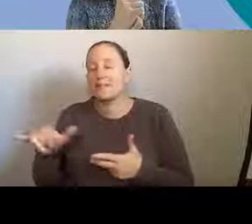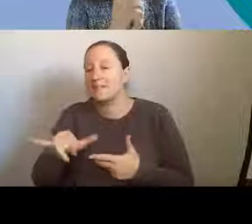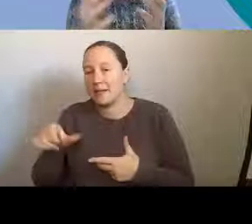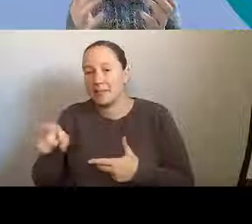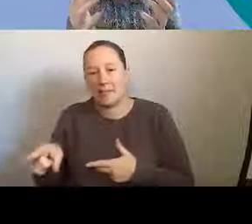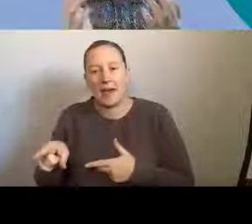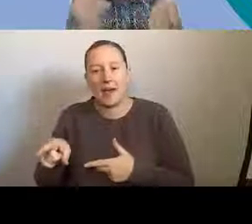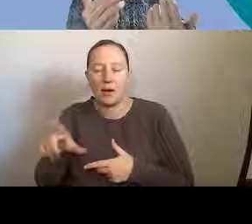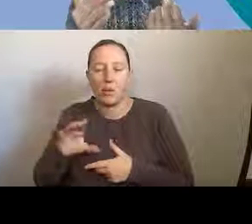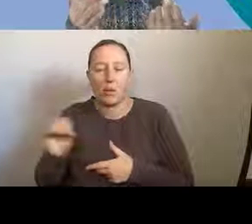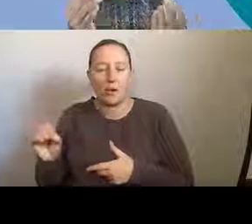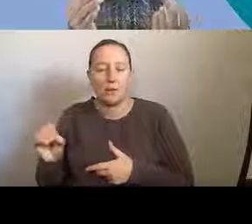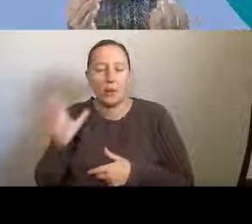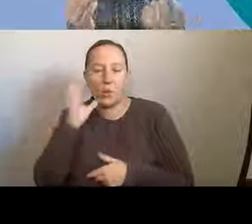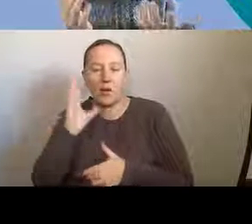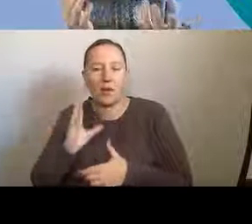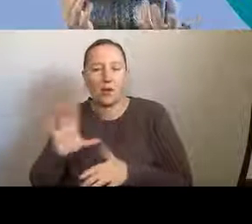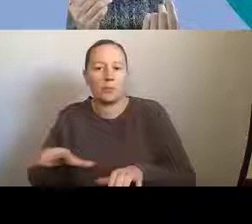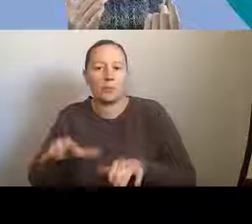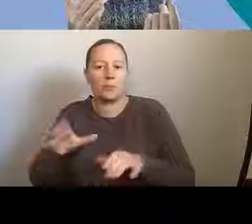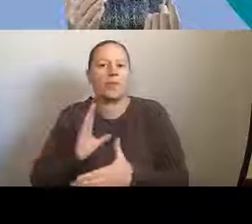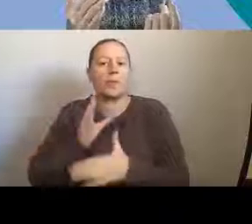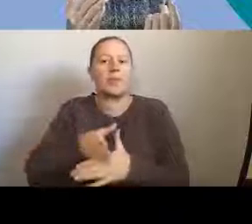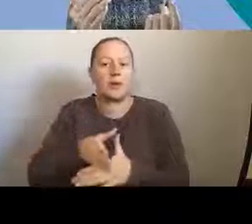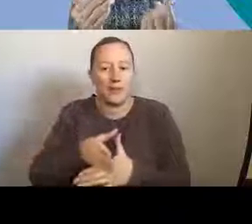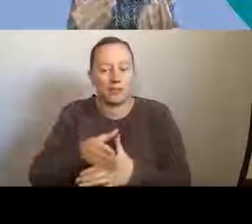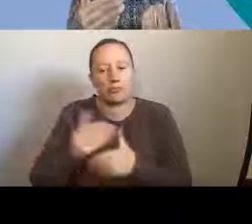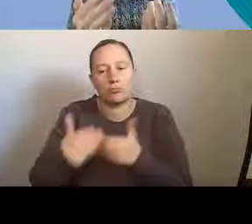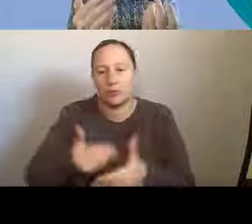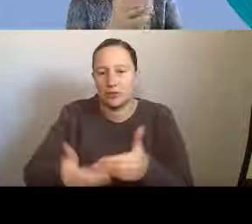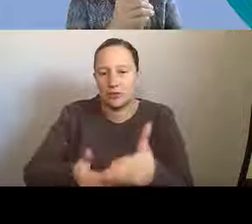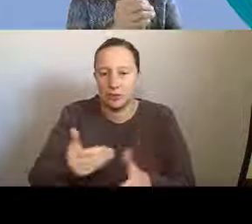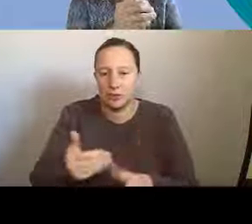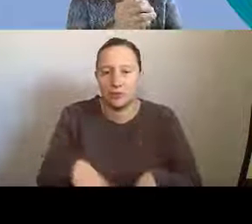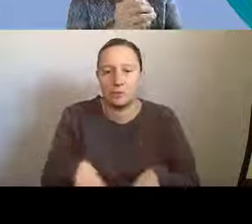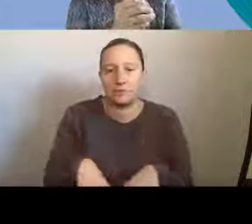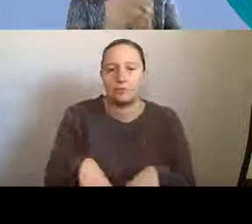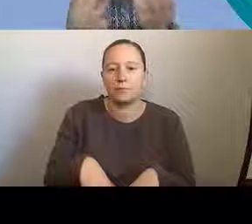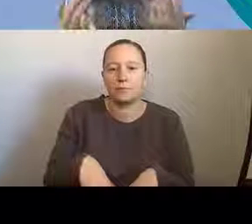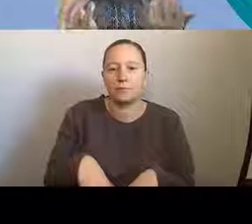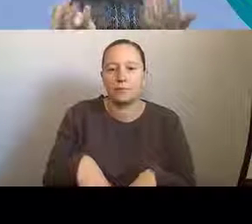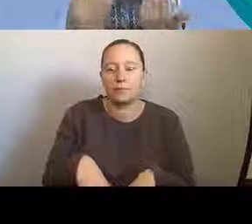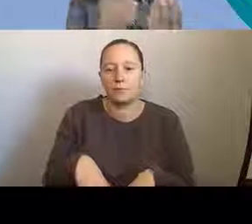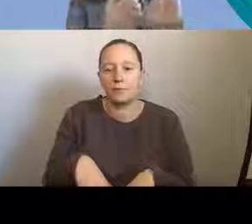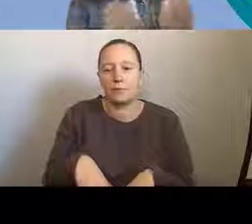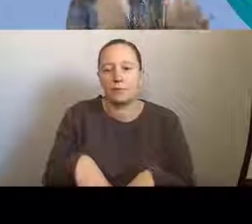And then as a result, these agencies will provide them